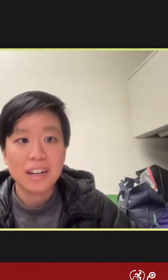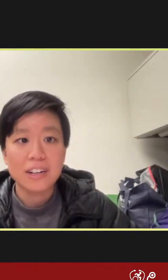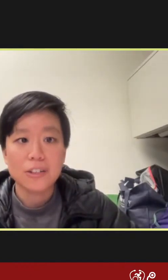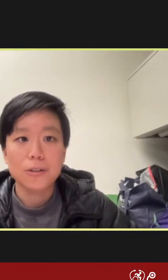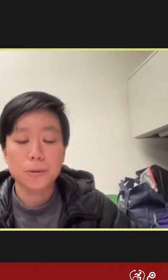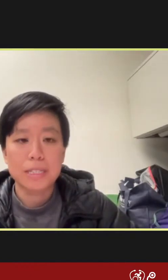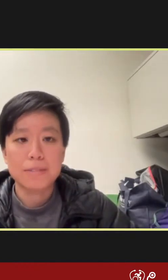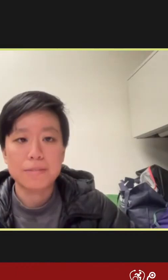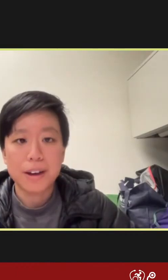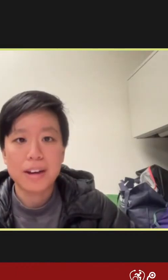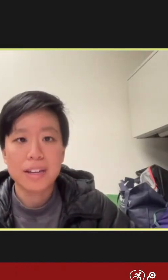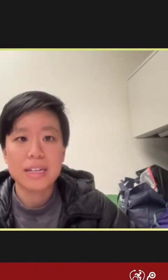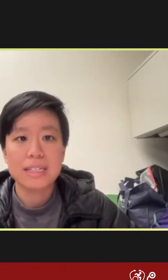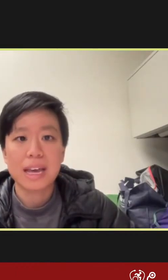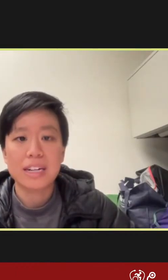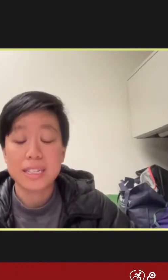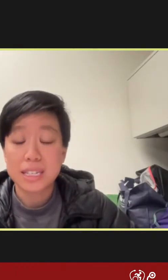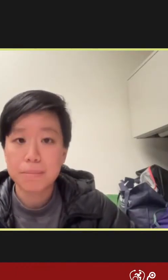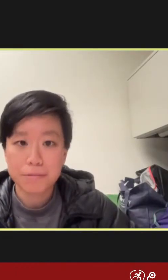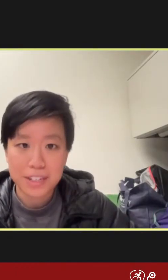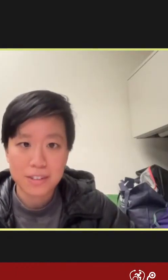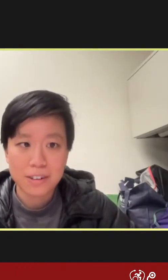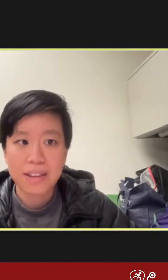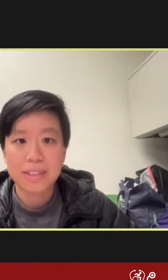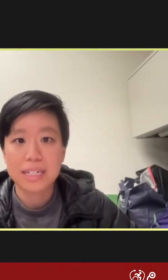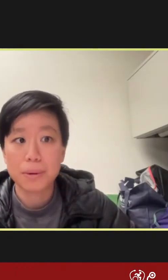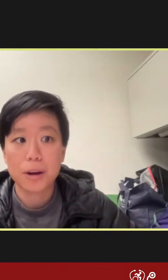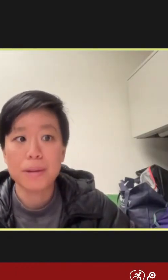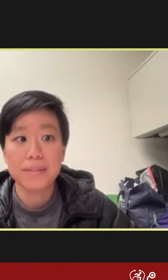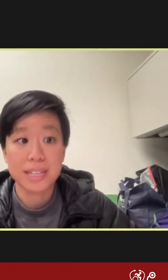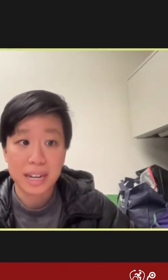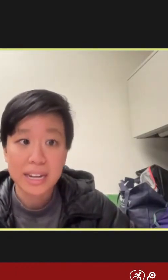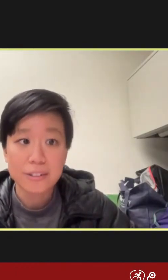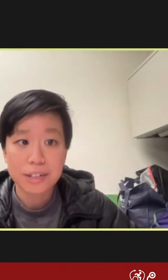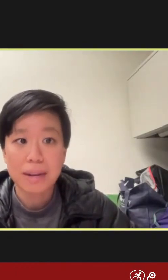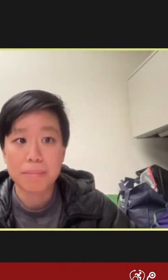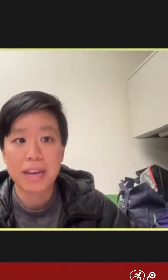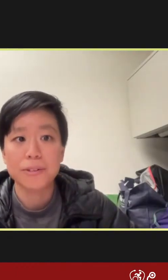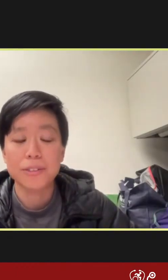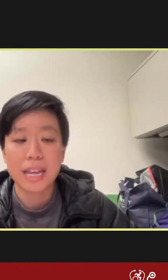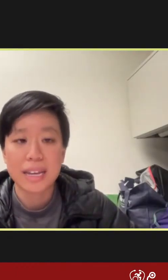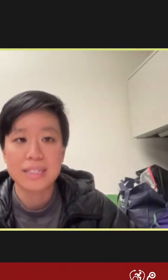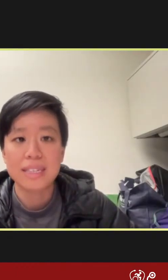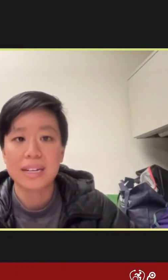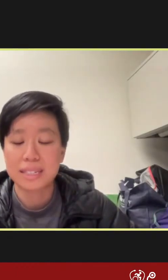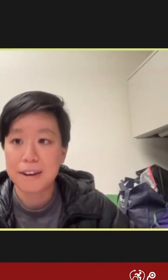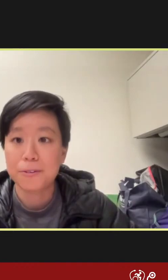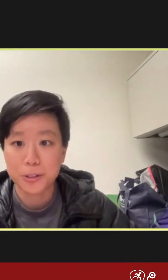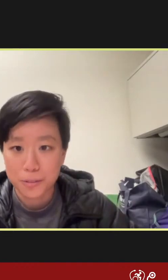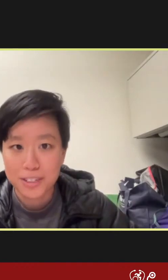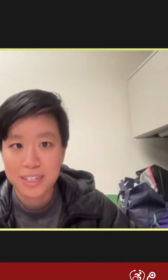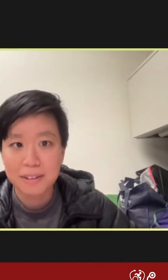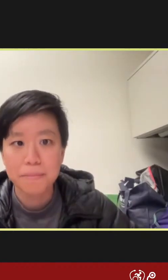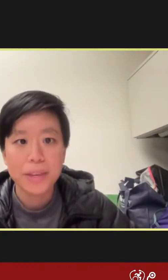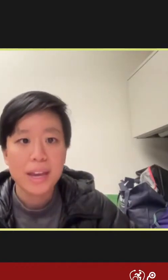Lawrence Fung is an assistant professor in the Department of Psychiatry and Behavioral Sciences at Stanford University.